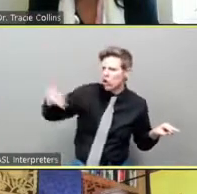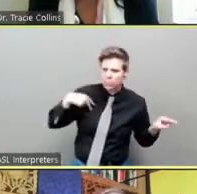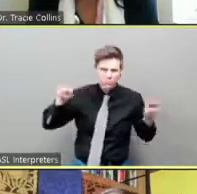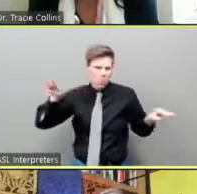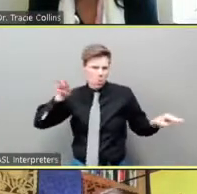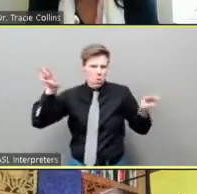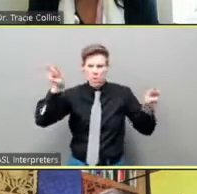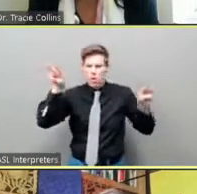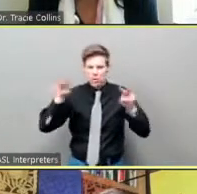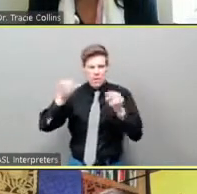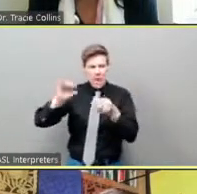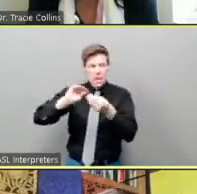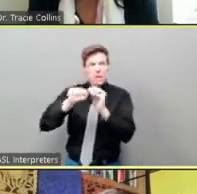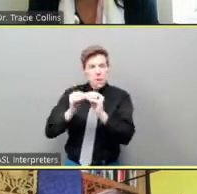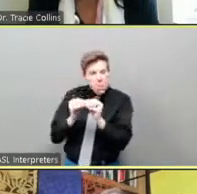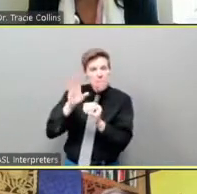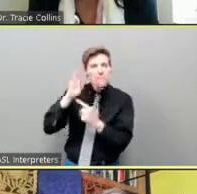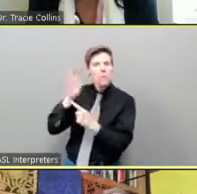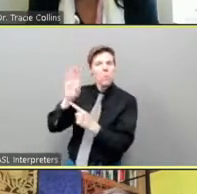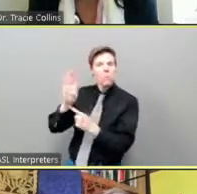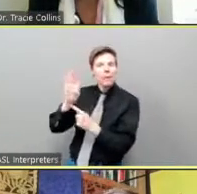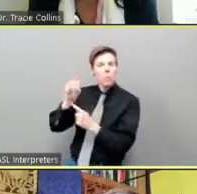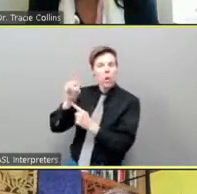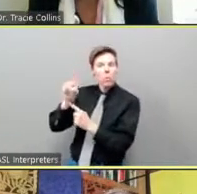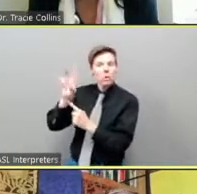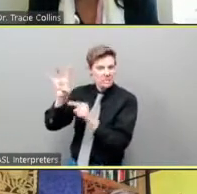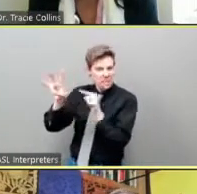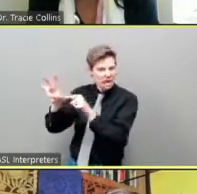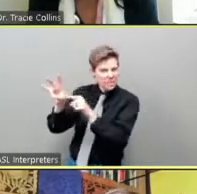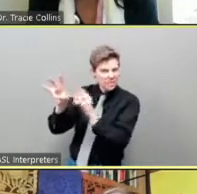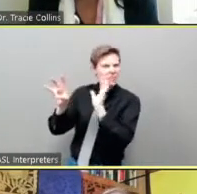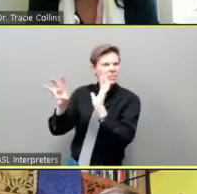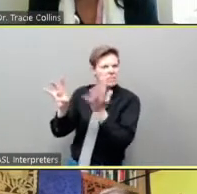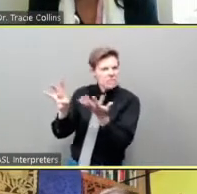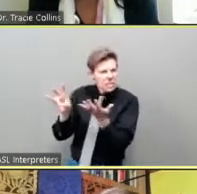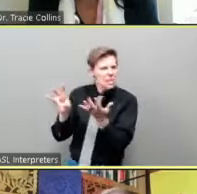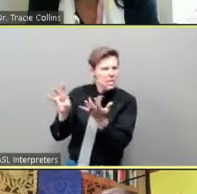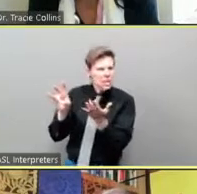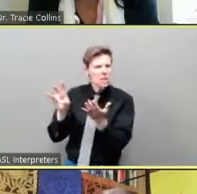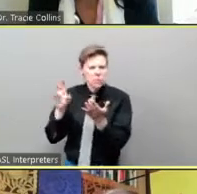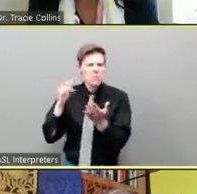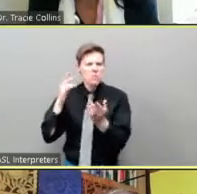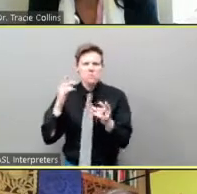excellent variant report that will be available online as soon as we have